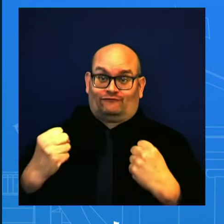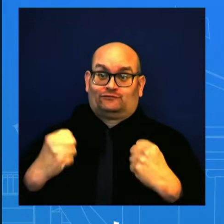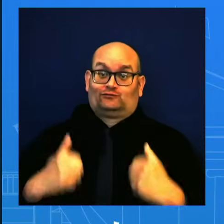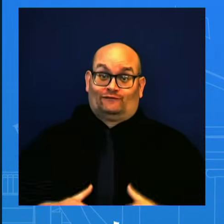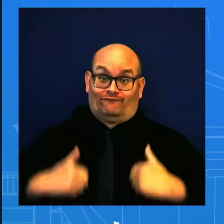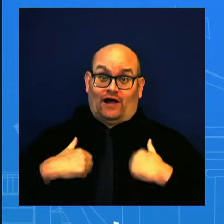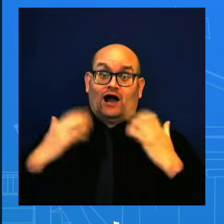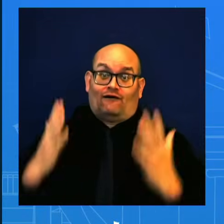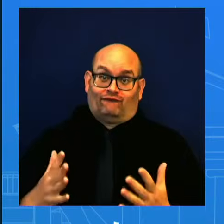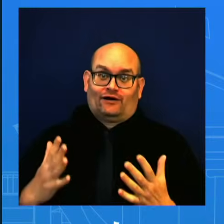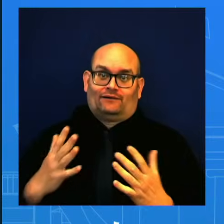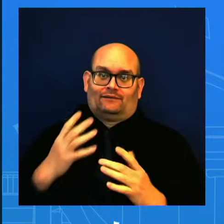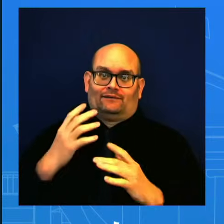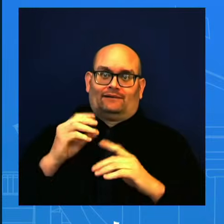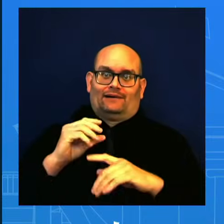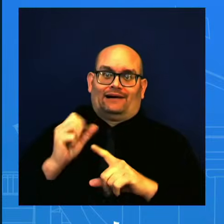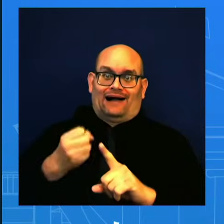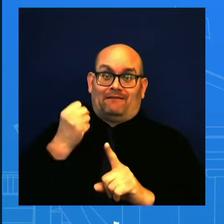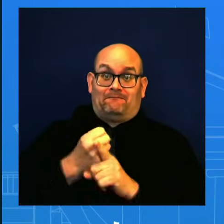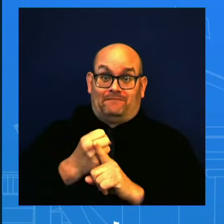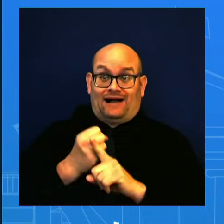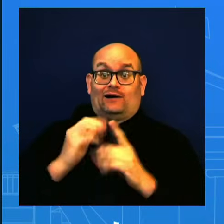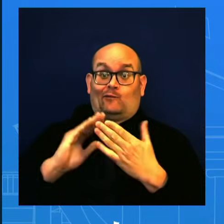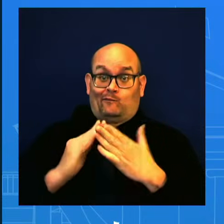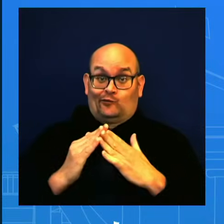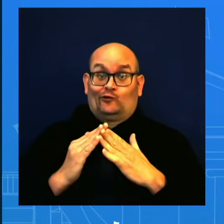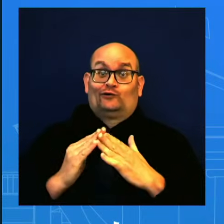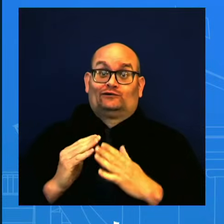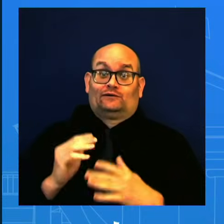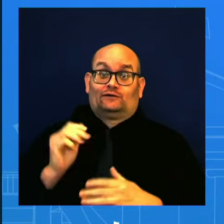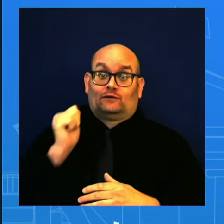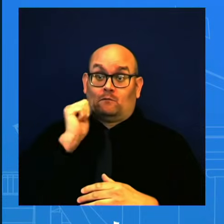The Press: Can you elaborate on -- on that a little bit? Ms. Jean-Pierre: So, look, I -- I'm not going to go beyond what the president stated.